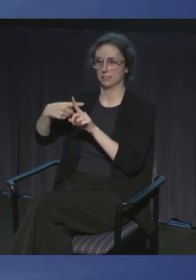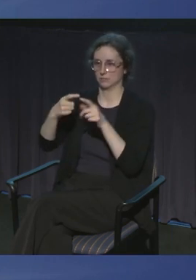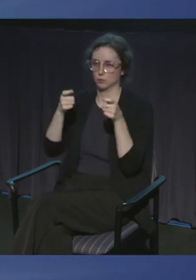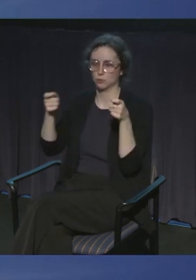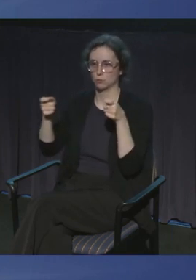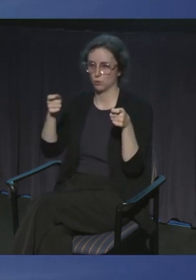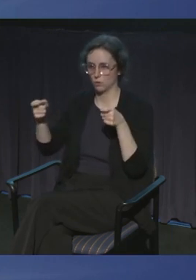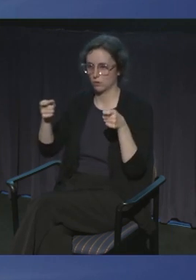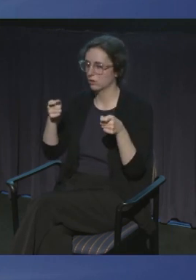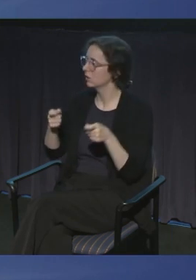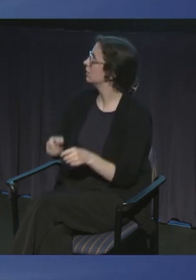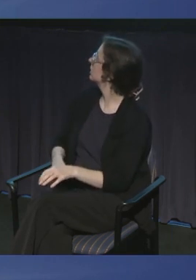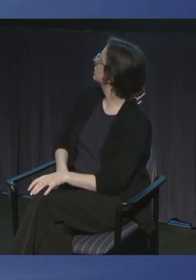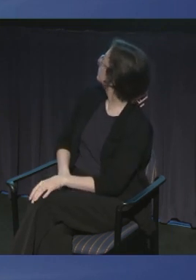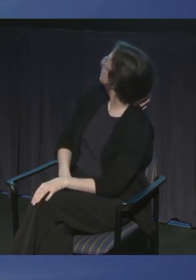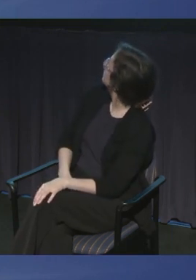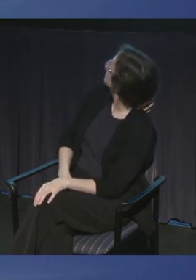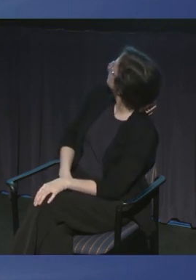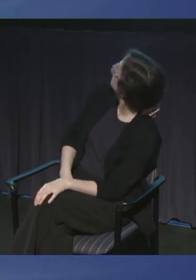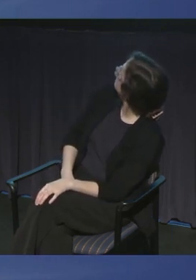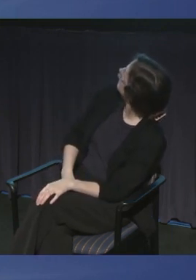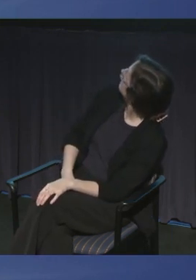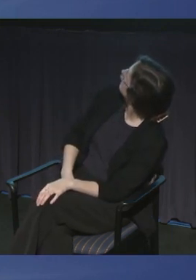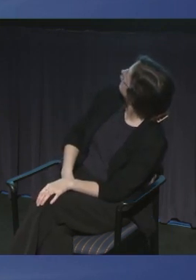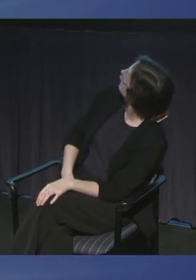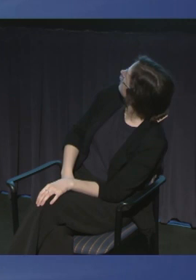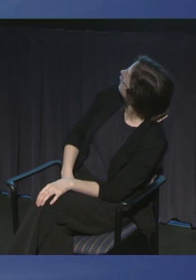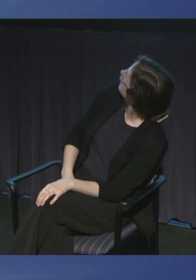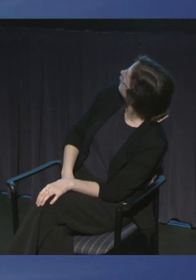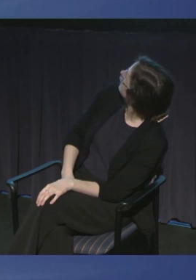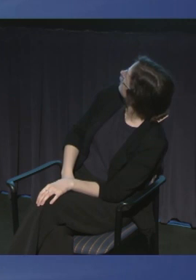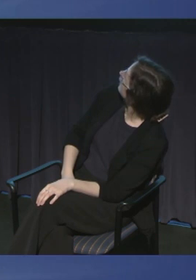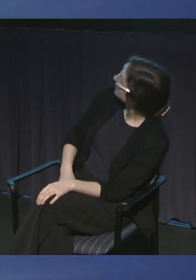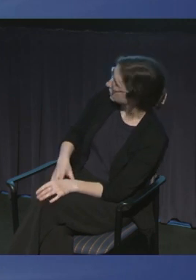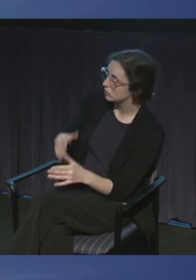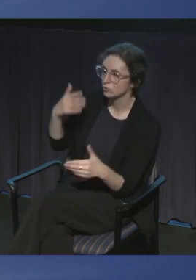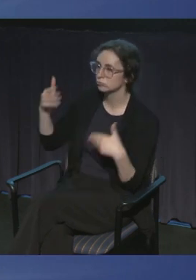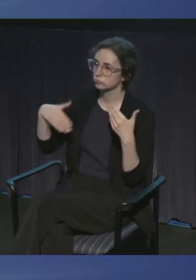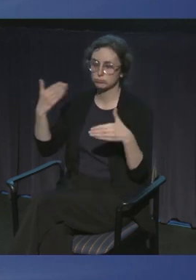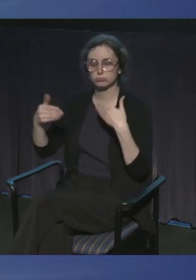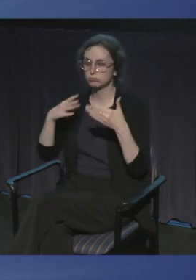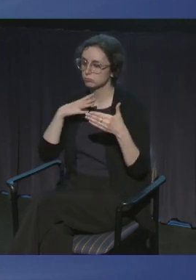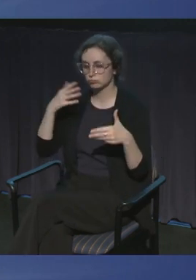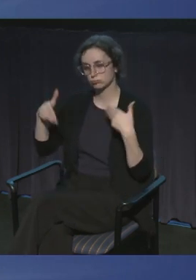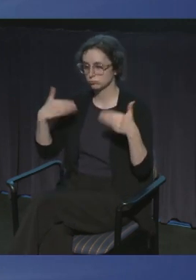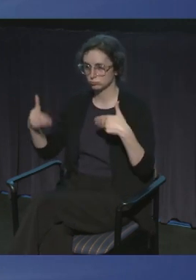PROCESS CONTROL. SO THEN WE MOVED ON. WE WANTED